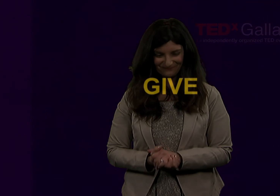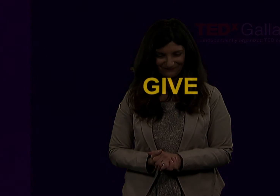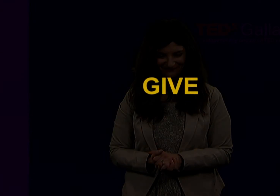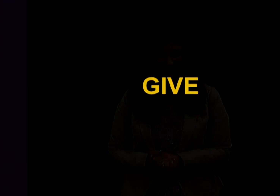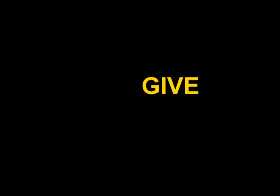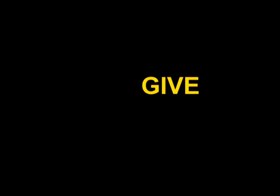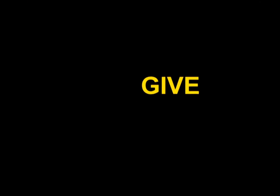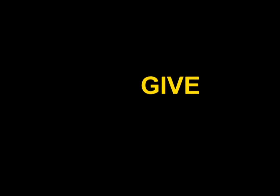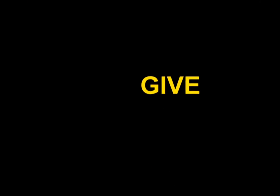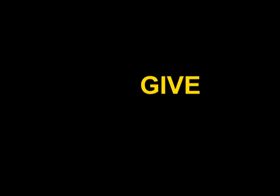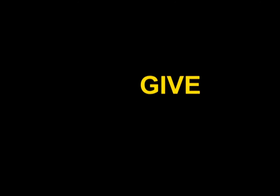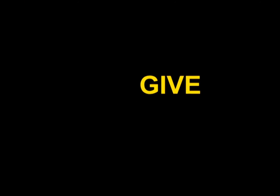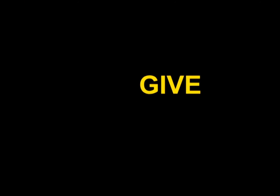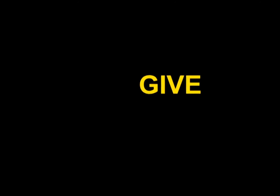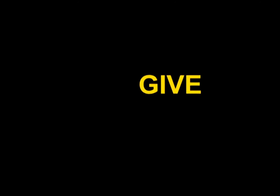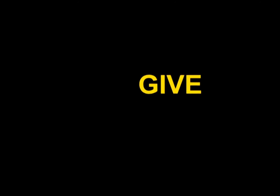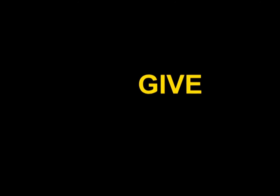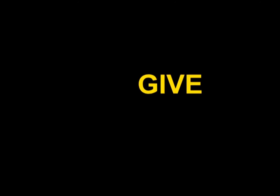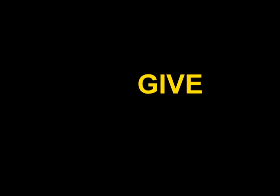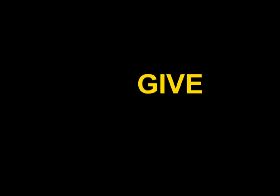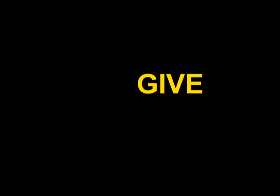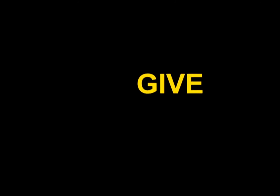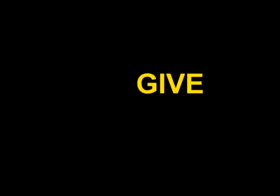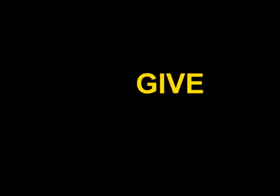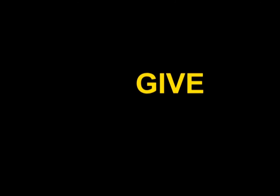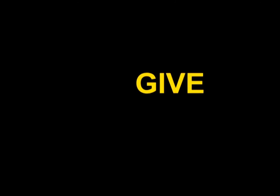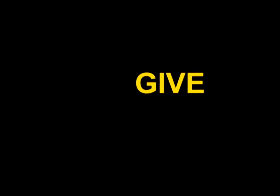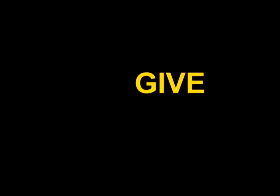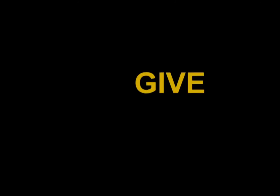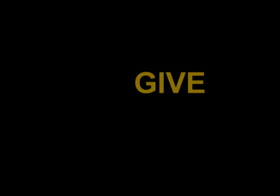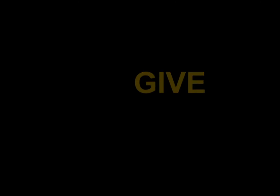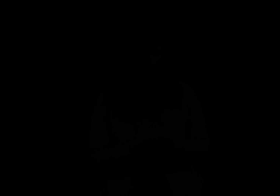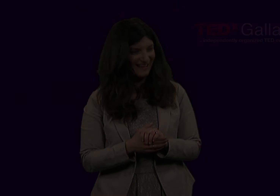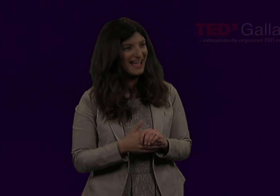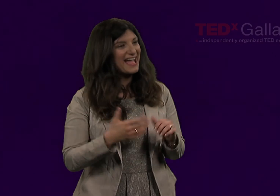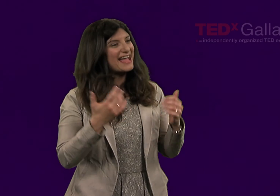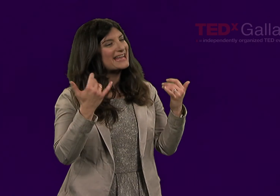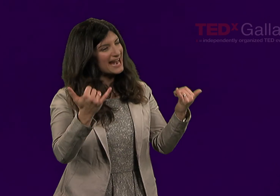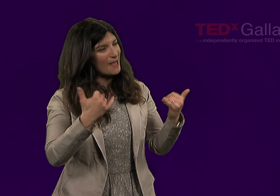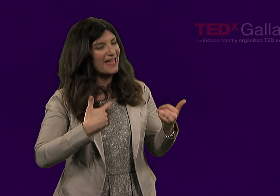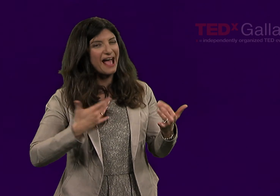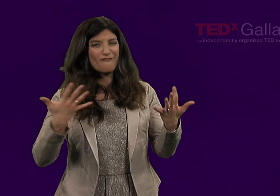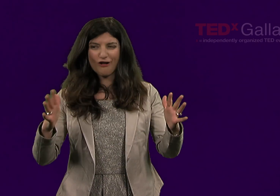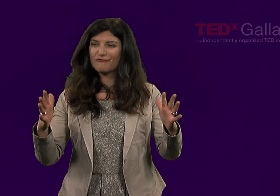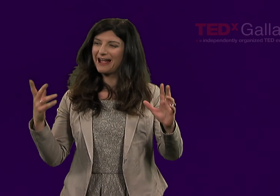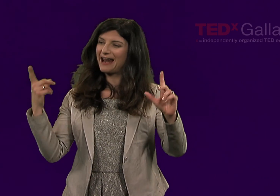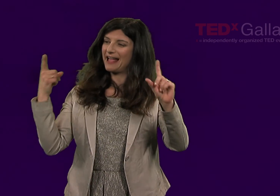[GIVE] So I've talked today